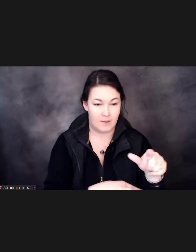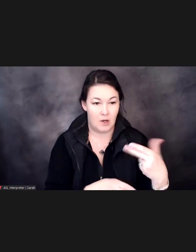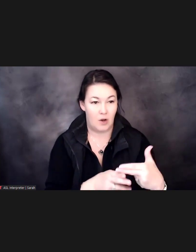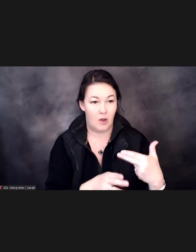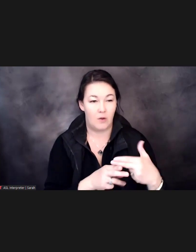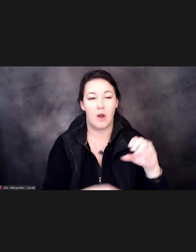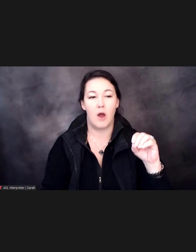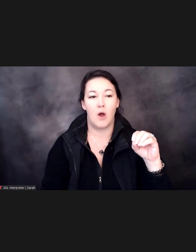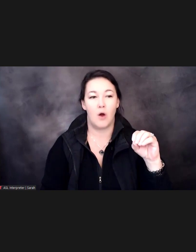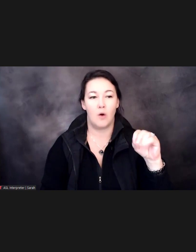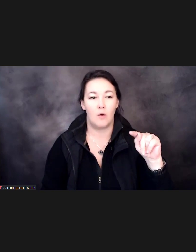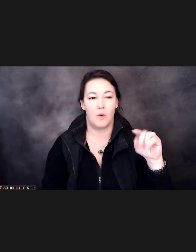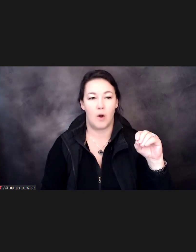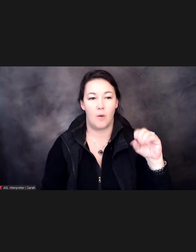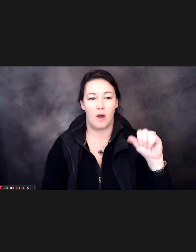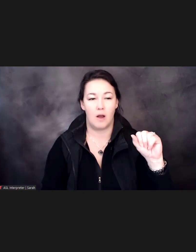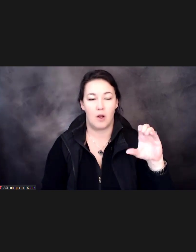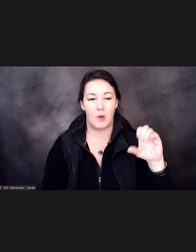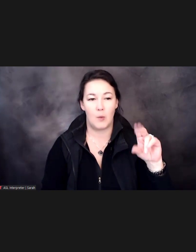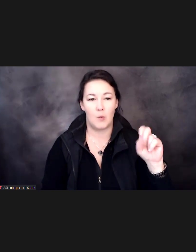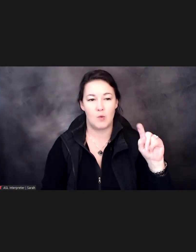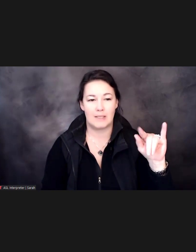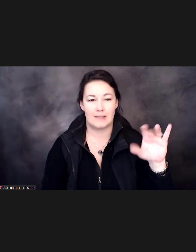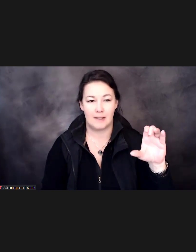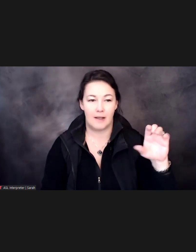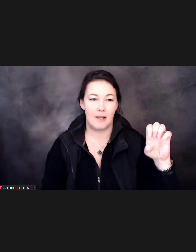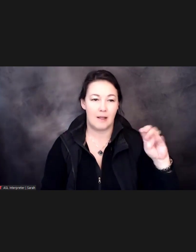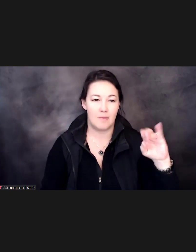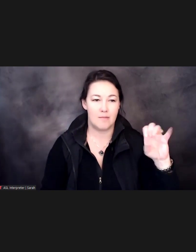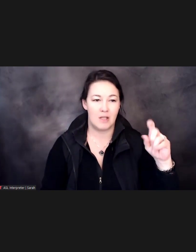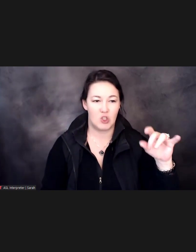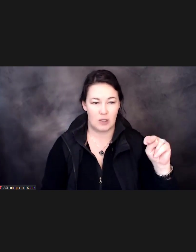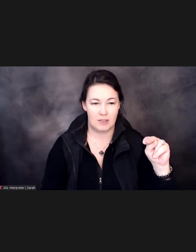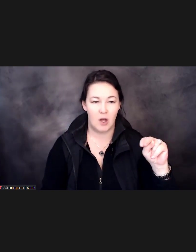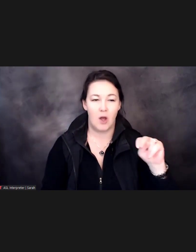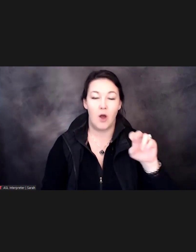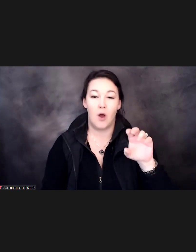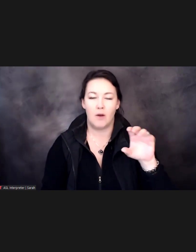otoacoustic emissions, or OAE hear hearing screening, which is the